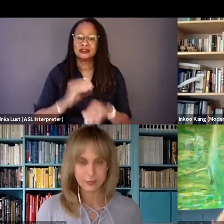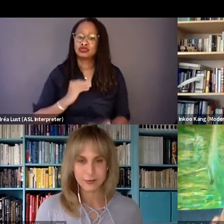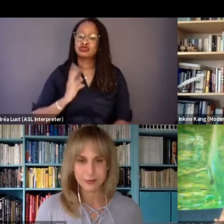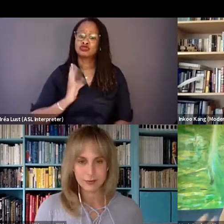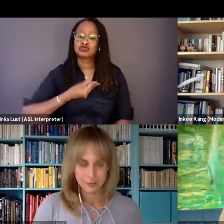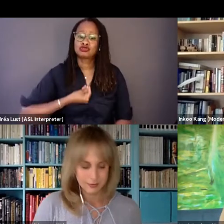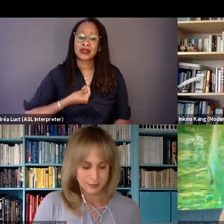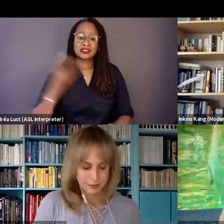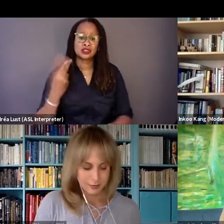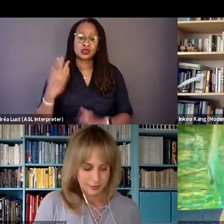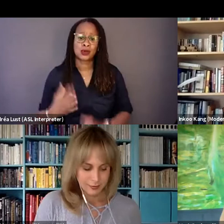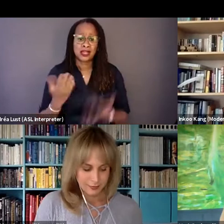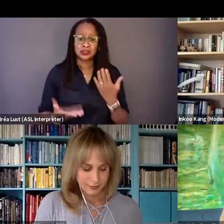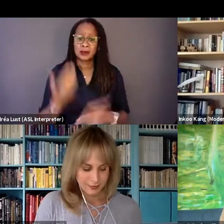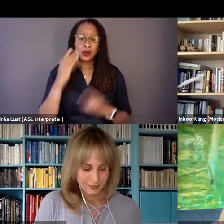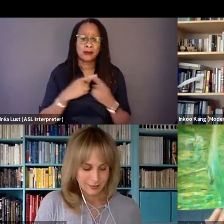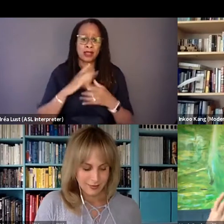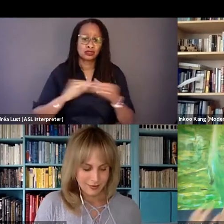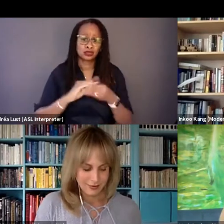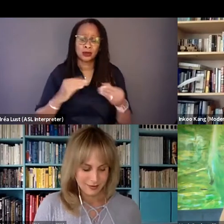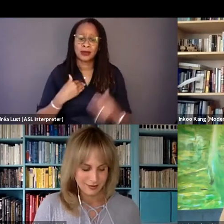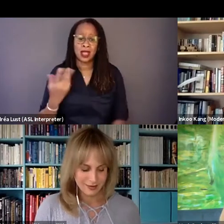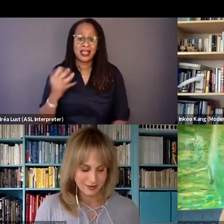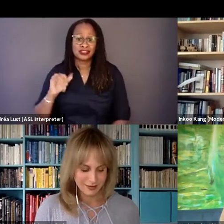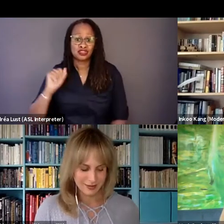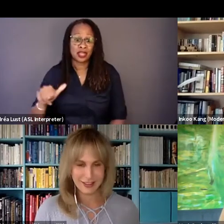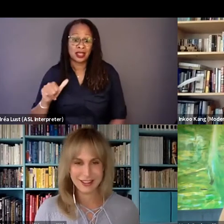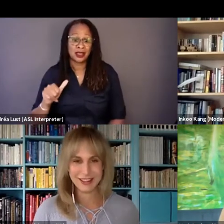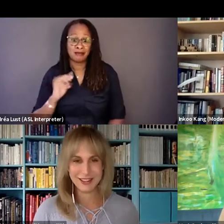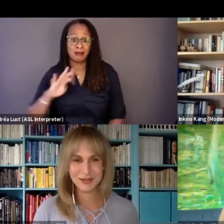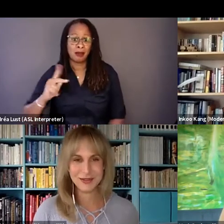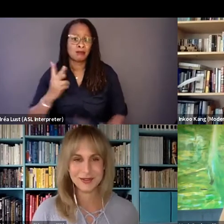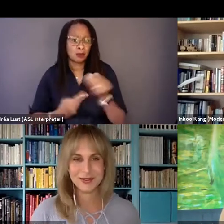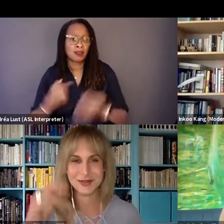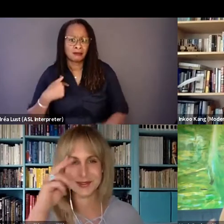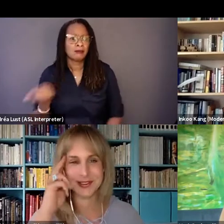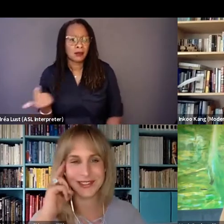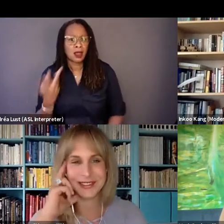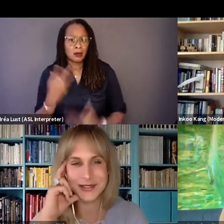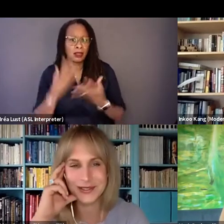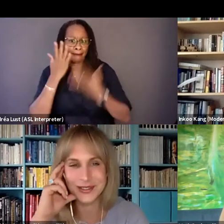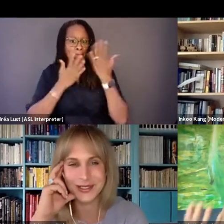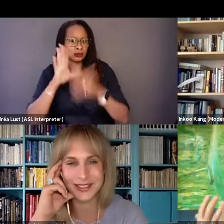She'll probably know about this story. Jay and I were both embarrassed that we hadn't heard about this story. And then we approached Zackary and she's like,